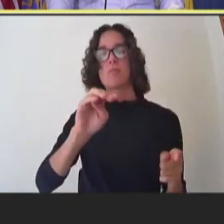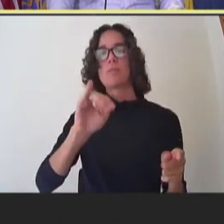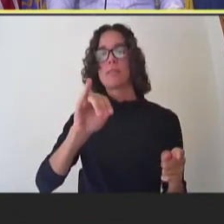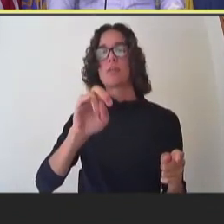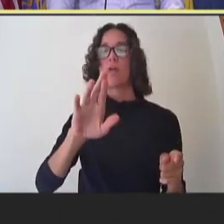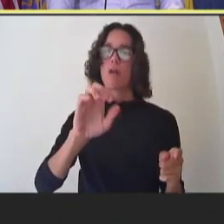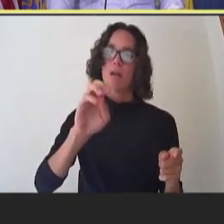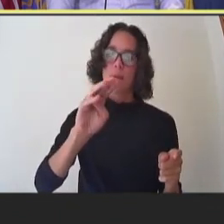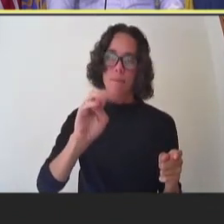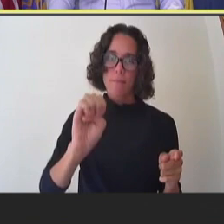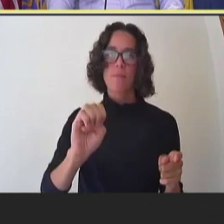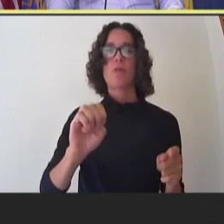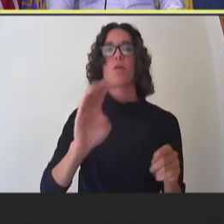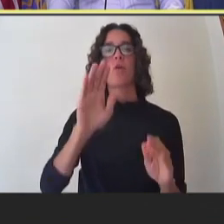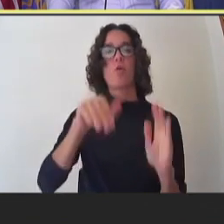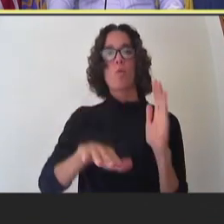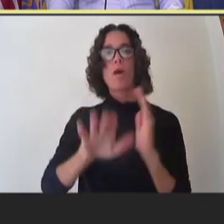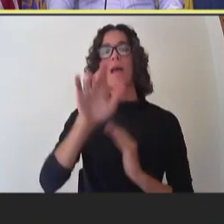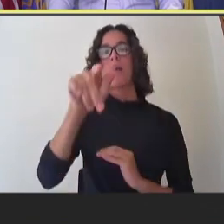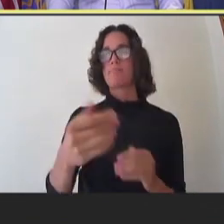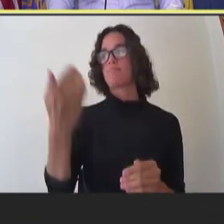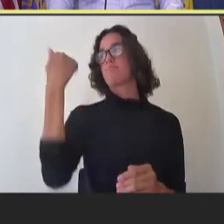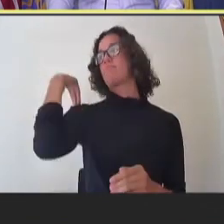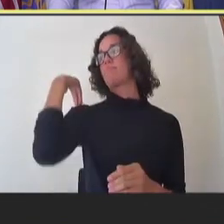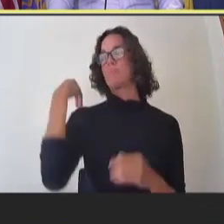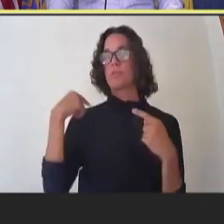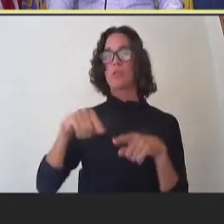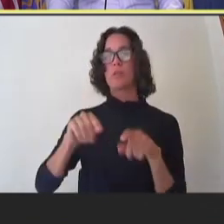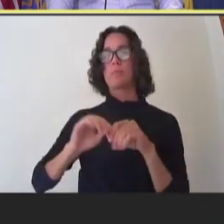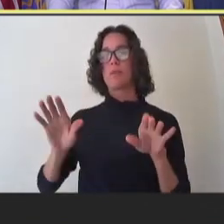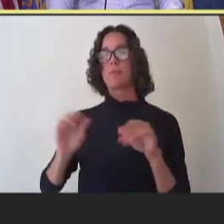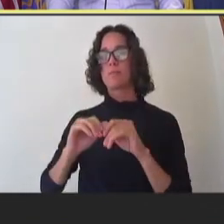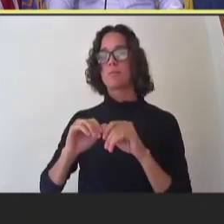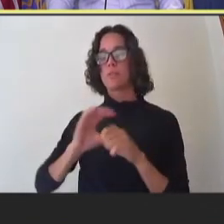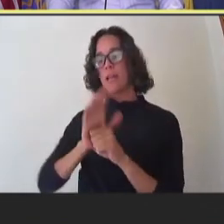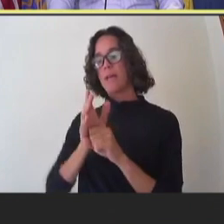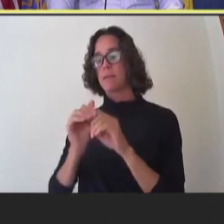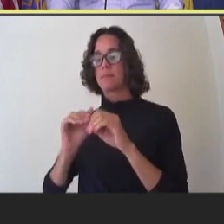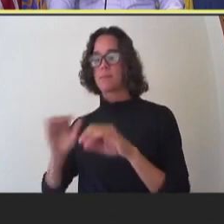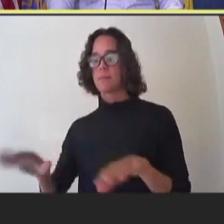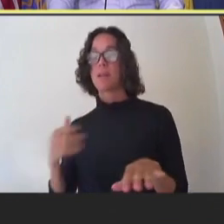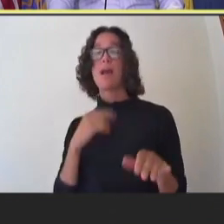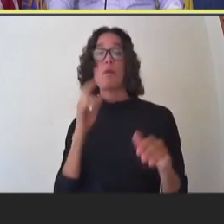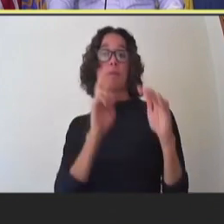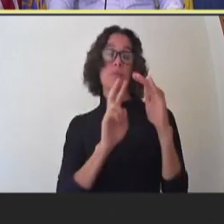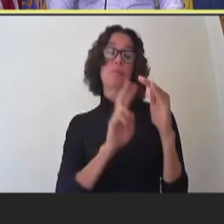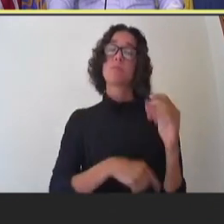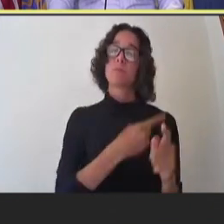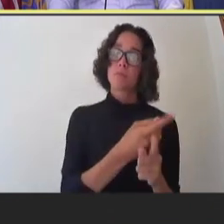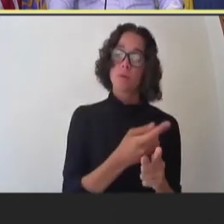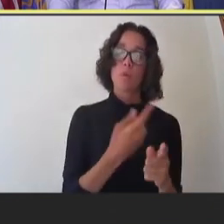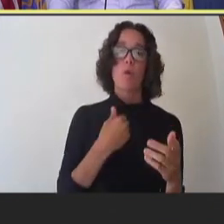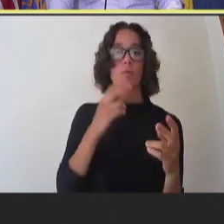Our outlook projections were accurate in the sense that what was observed was in the range of the scenarios that were described. And this is a product